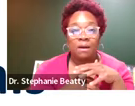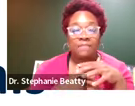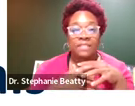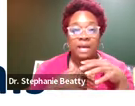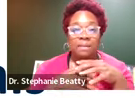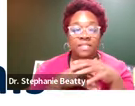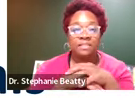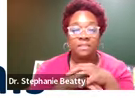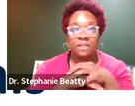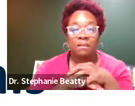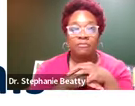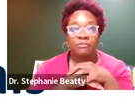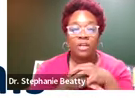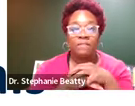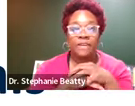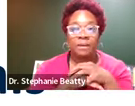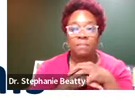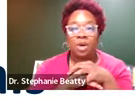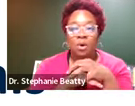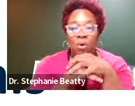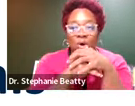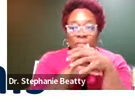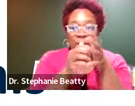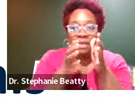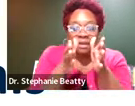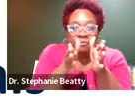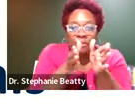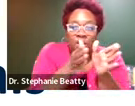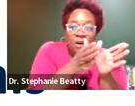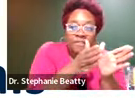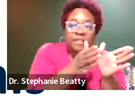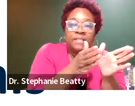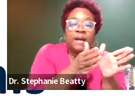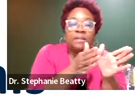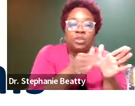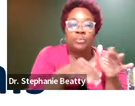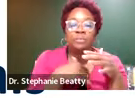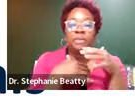And oftentimes this is in front of them or maybe in front, off to the side a little bit,